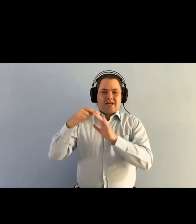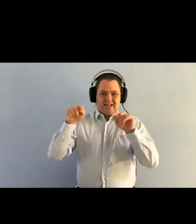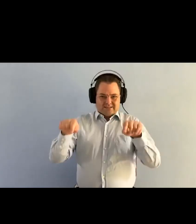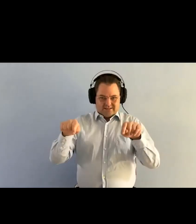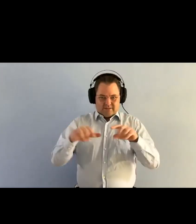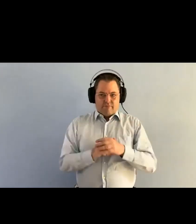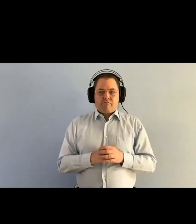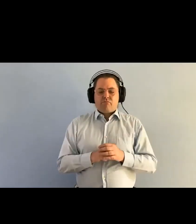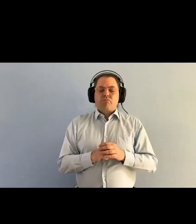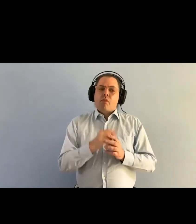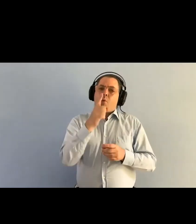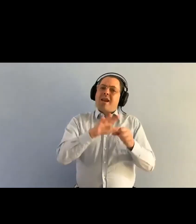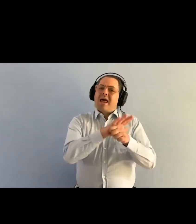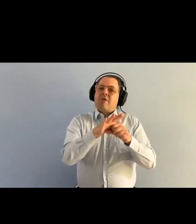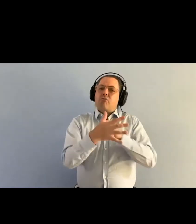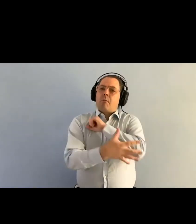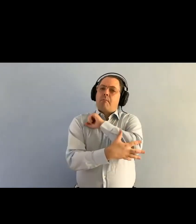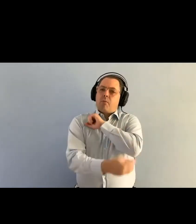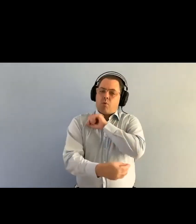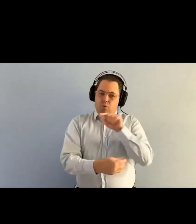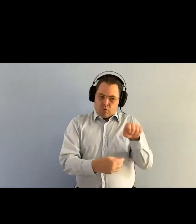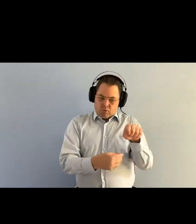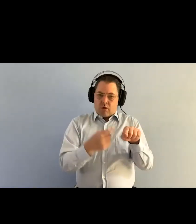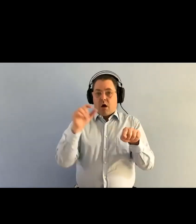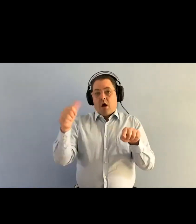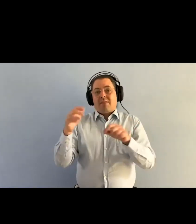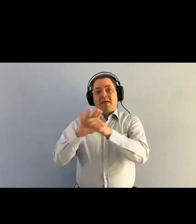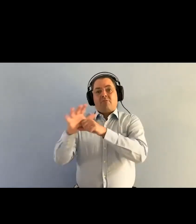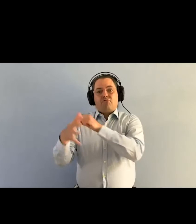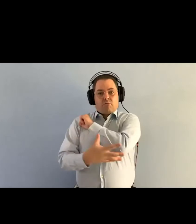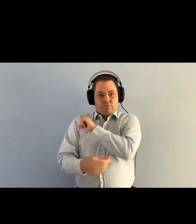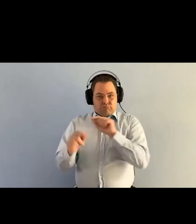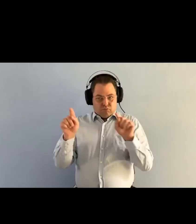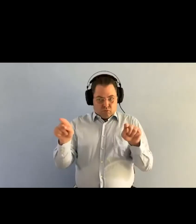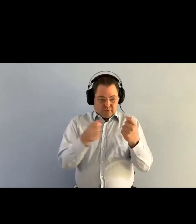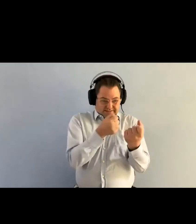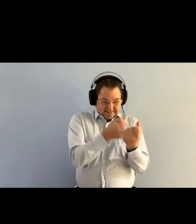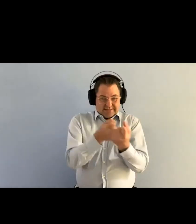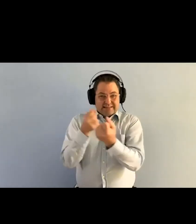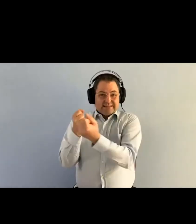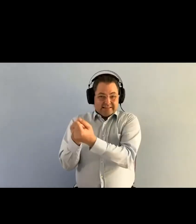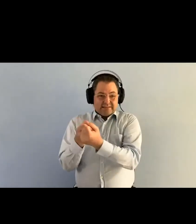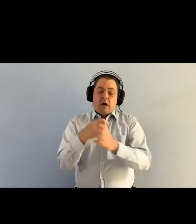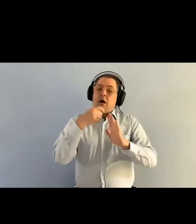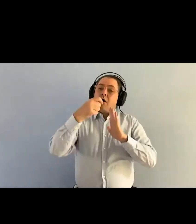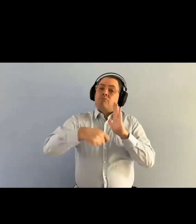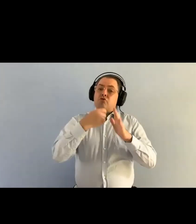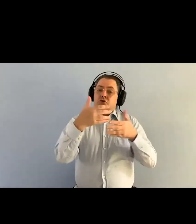we have initiated a project in two different severely districts in four muments from two affected districts